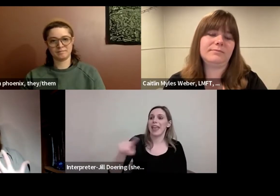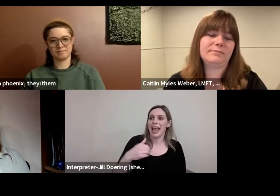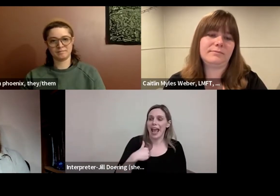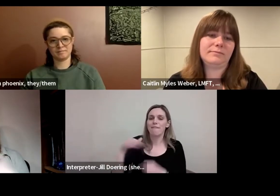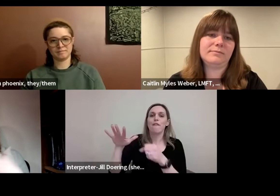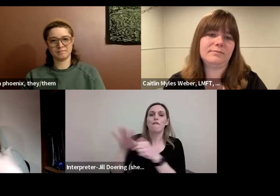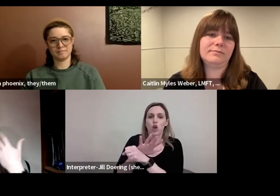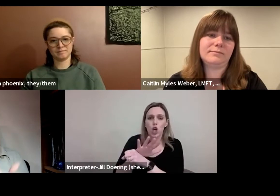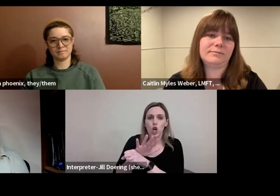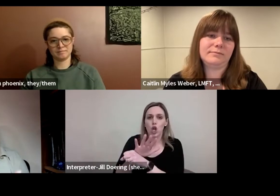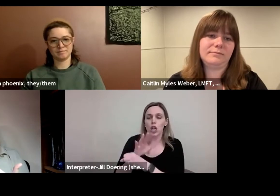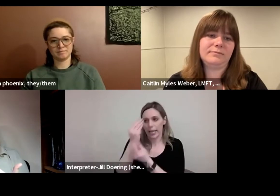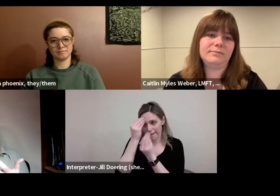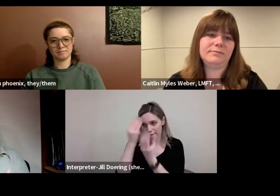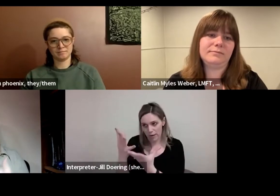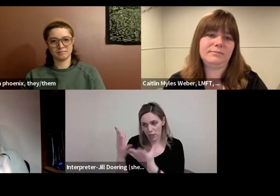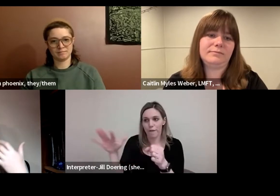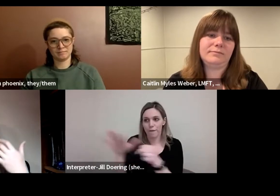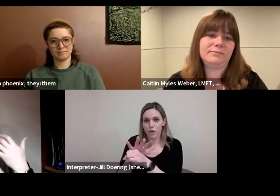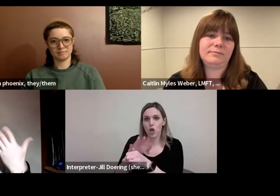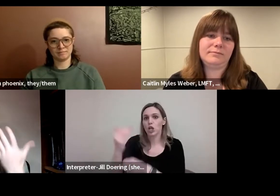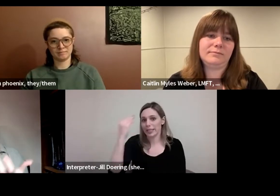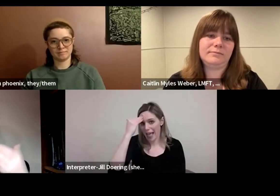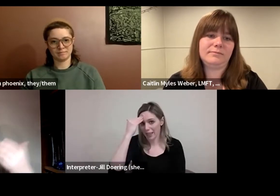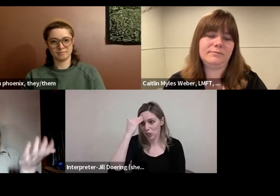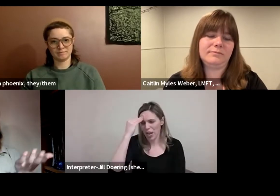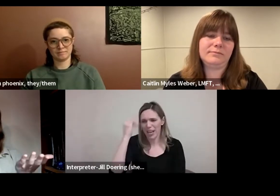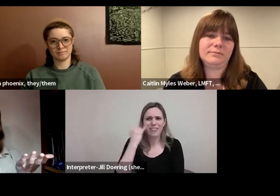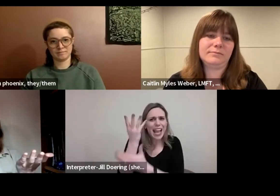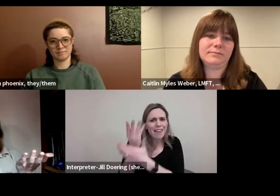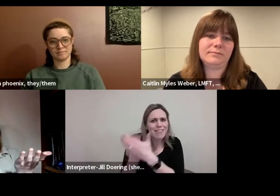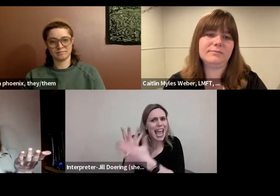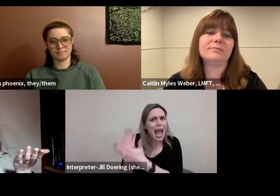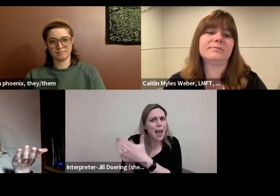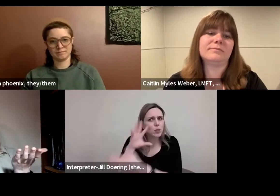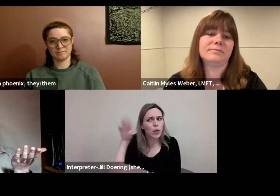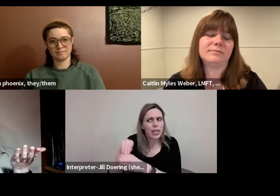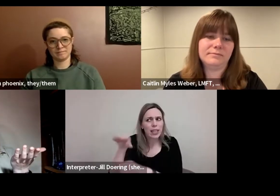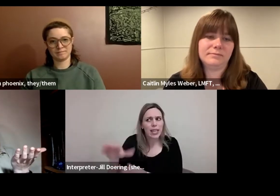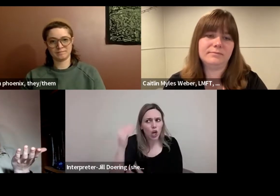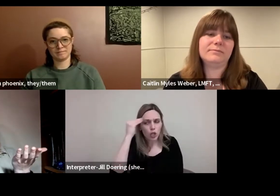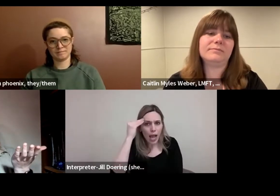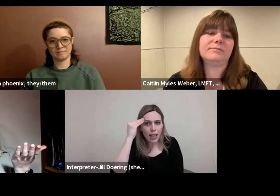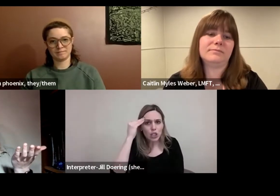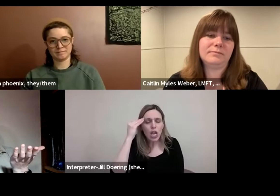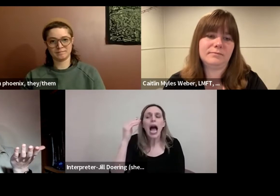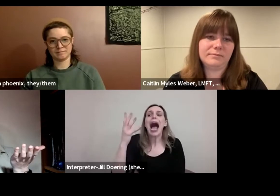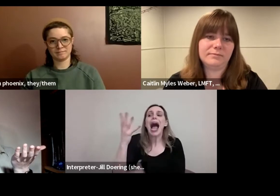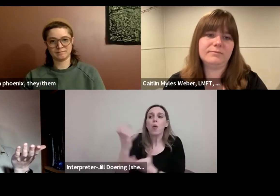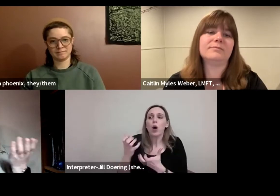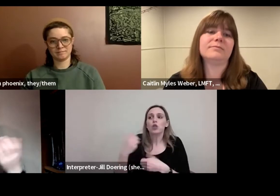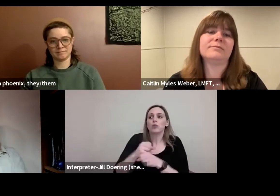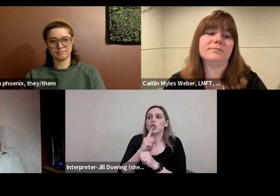My job is to make sure they have all the information, informed in order for them to give their consent.